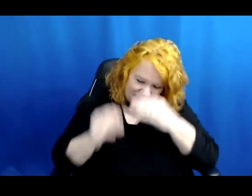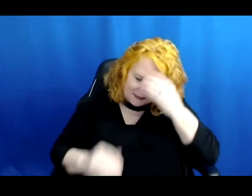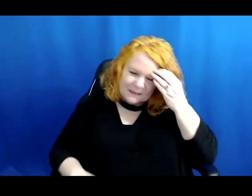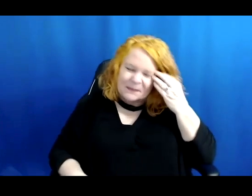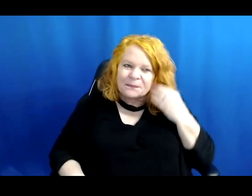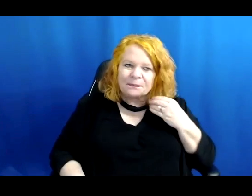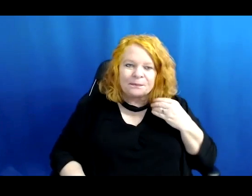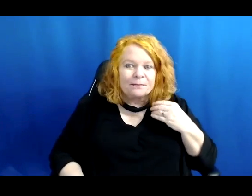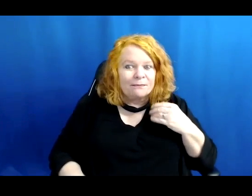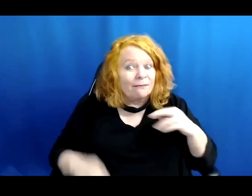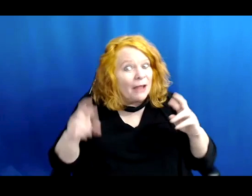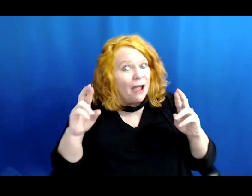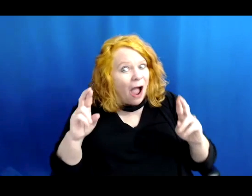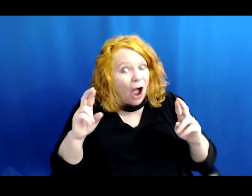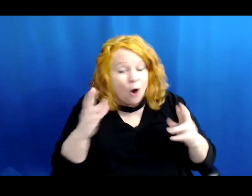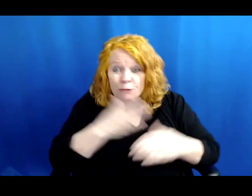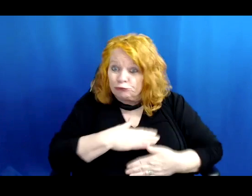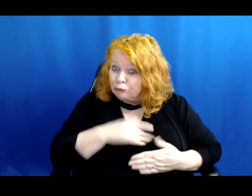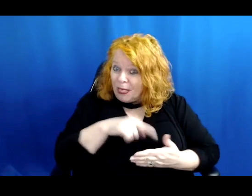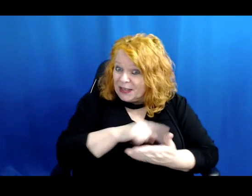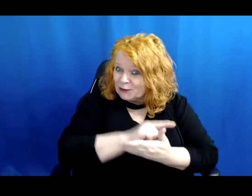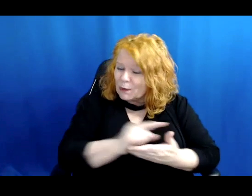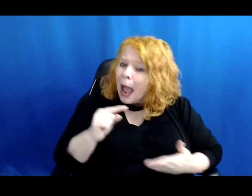I hope you all had a good week. I have missed you all.